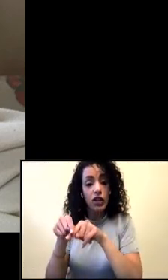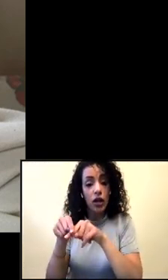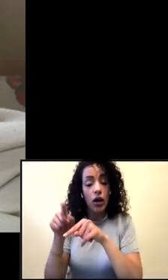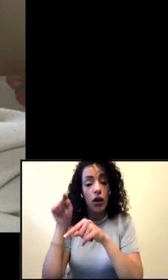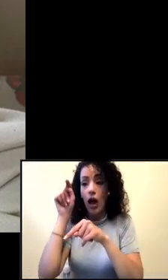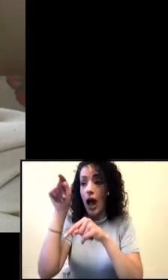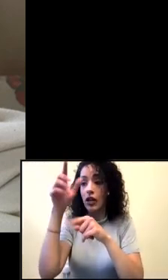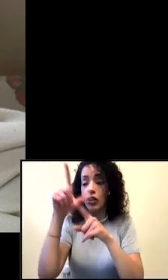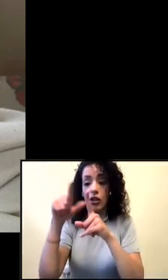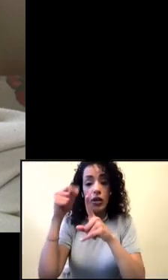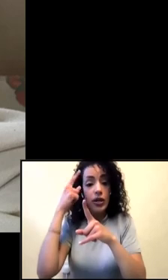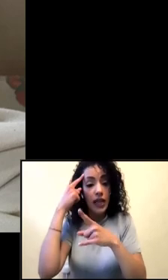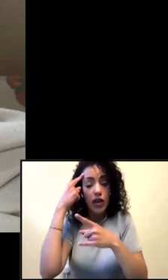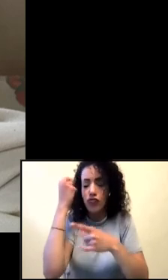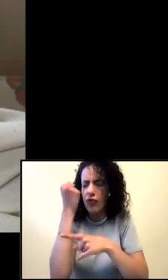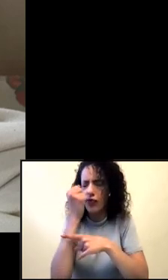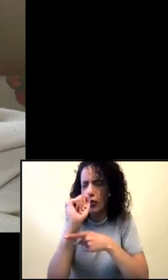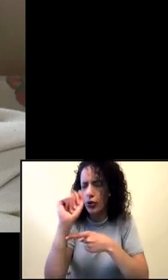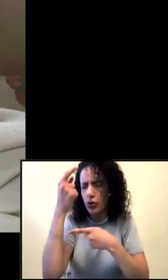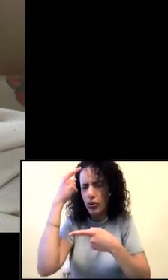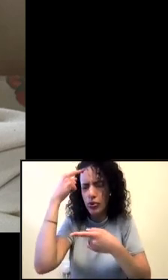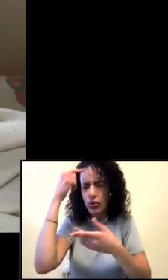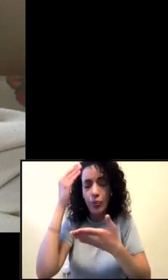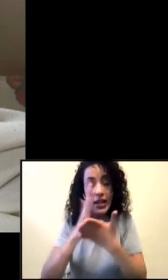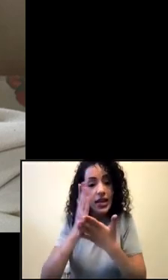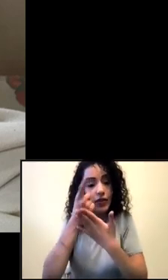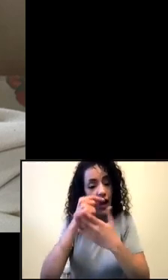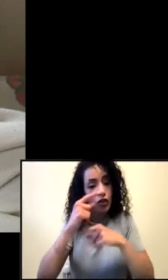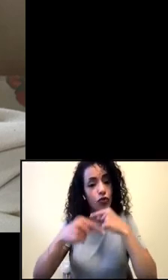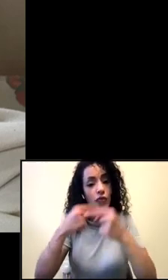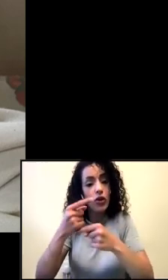they refused to believe it. So what they did was they locked their homes and they came with